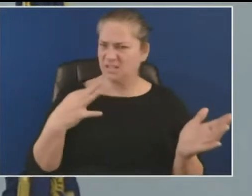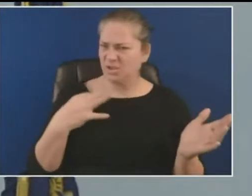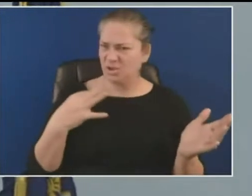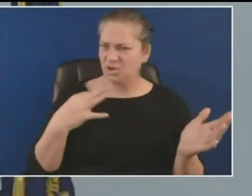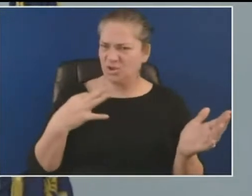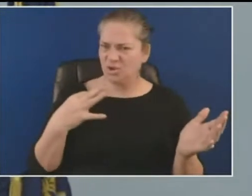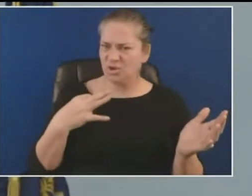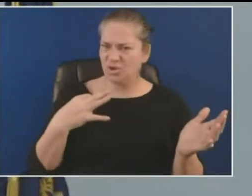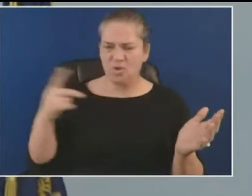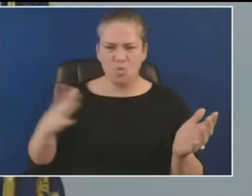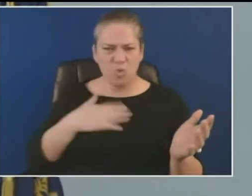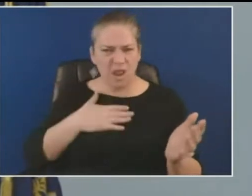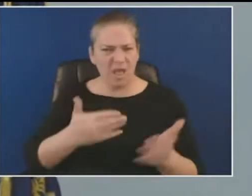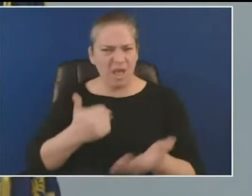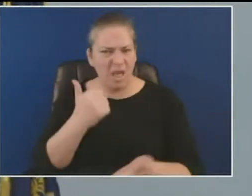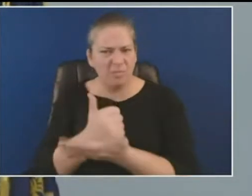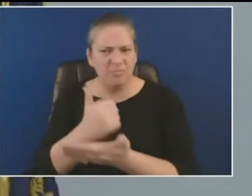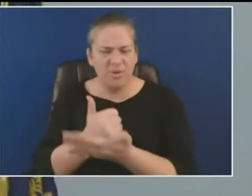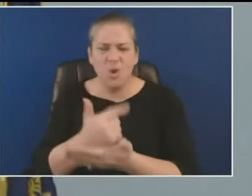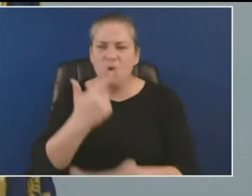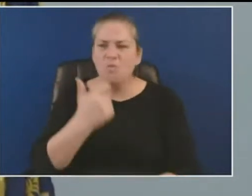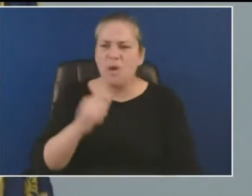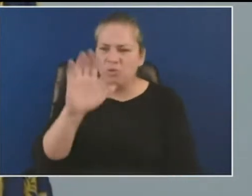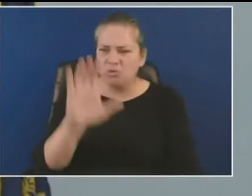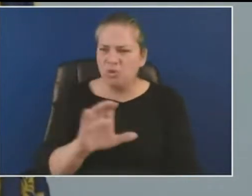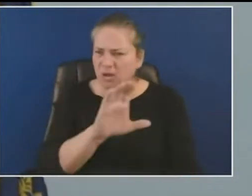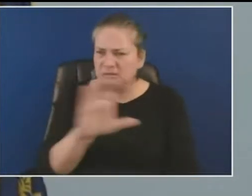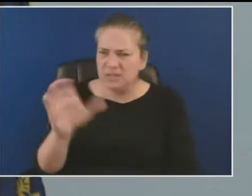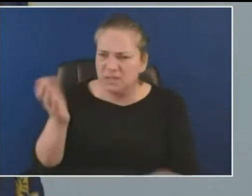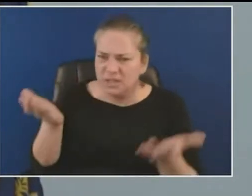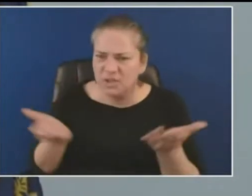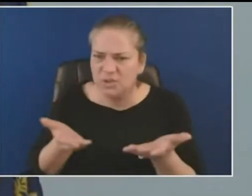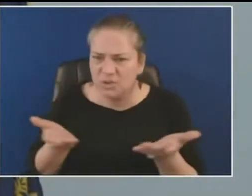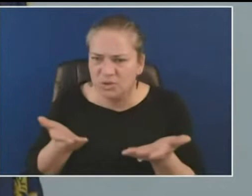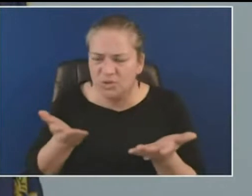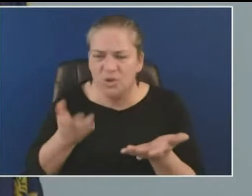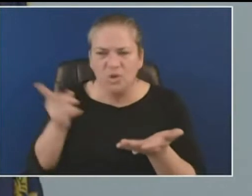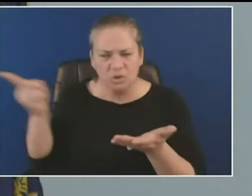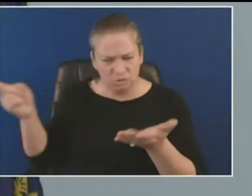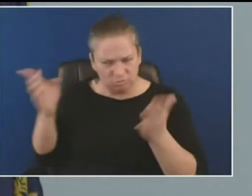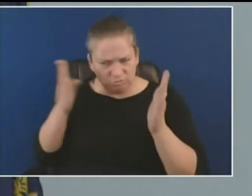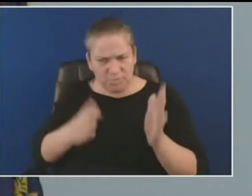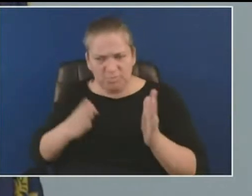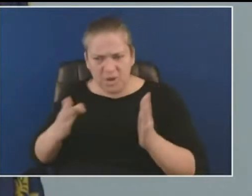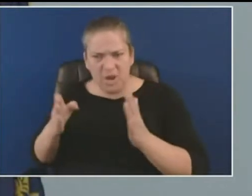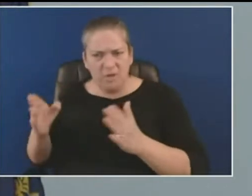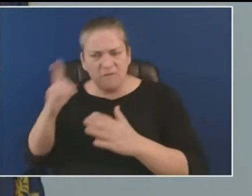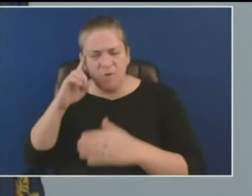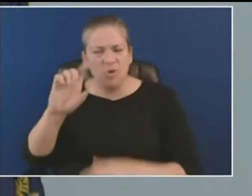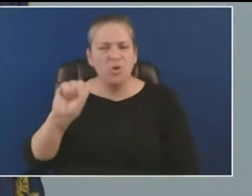We have the Red Cross as we were told preparing shelter for those who who need it.